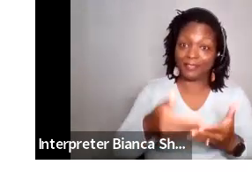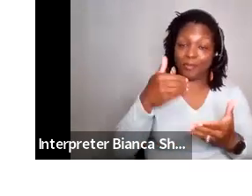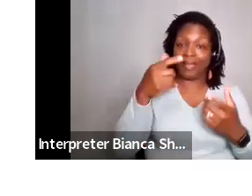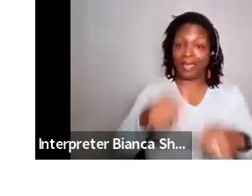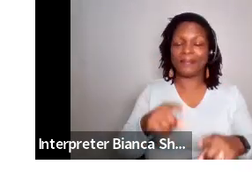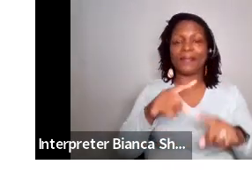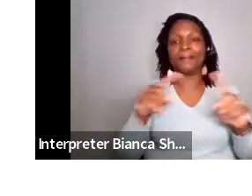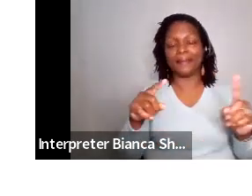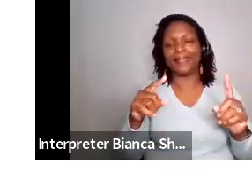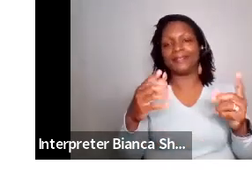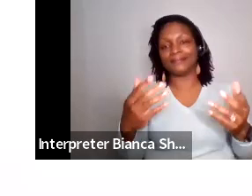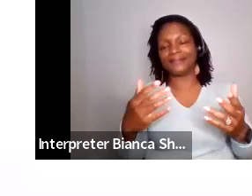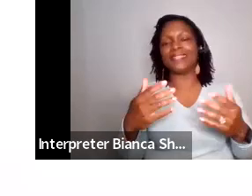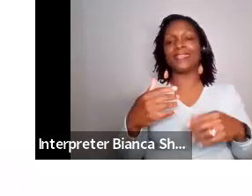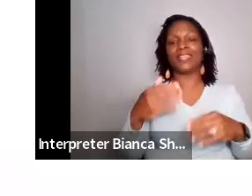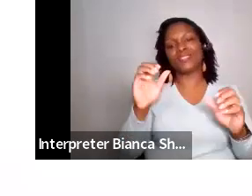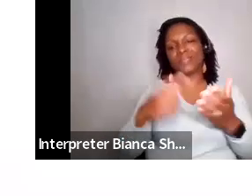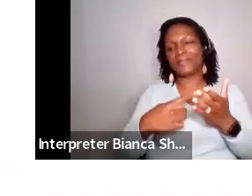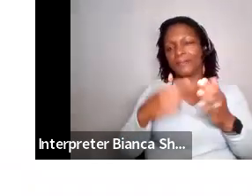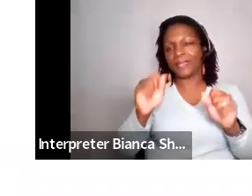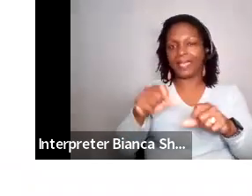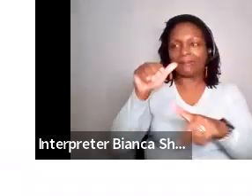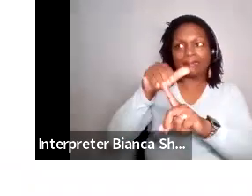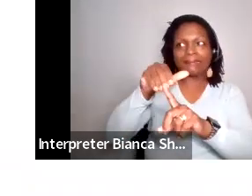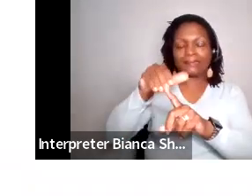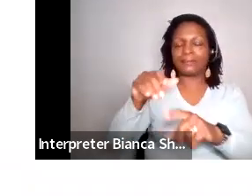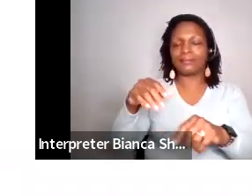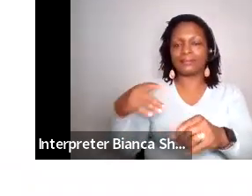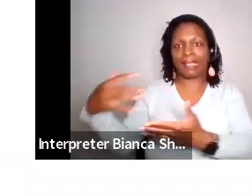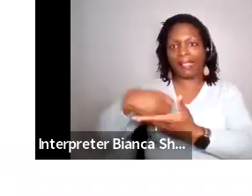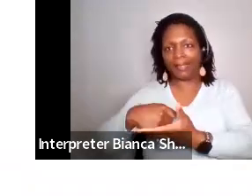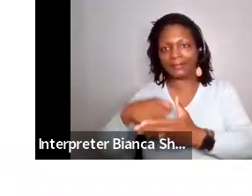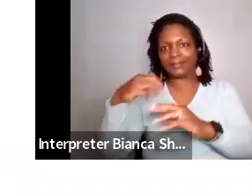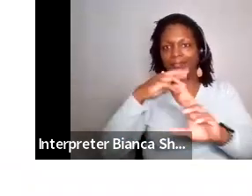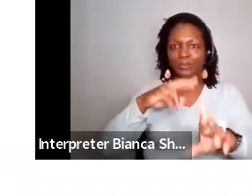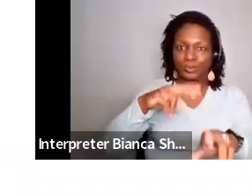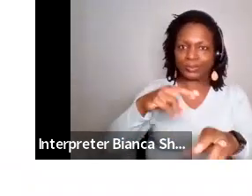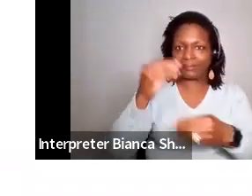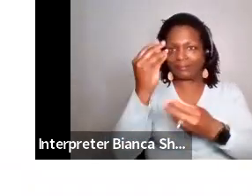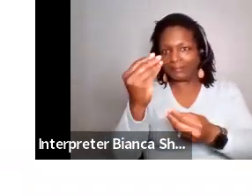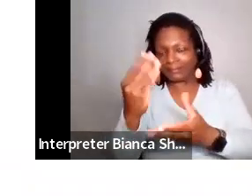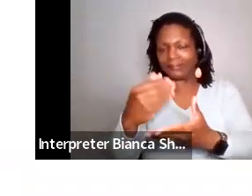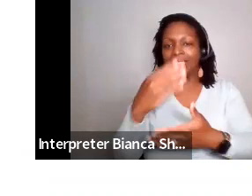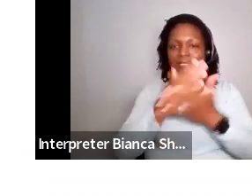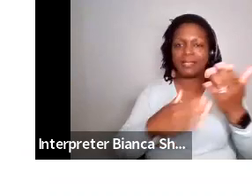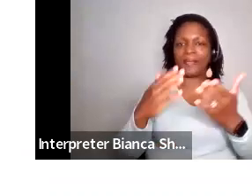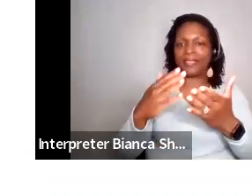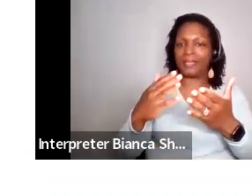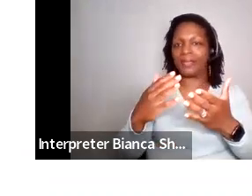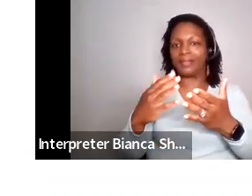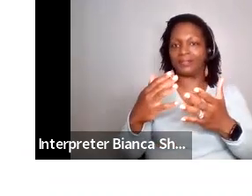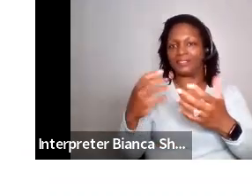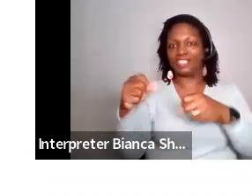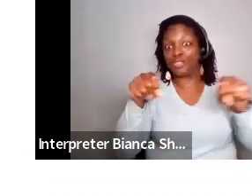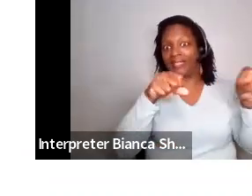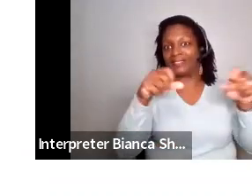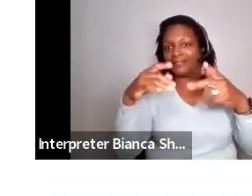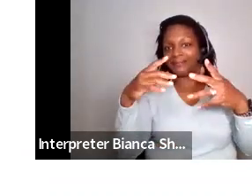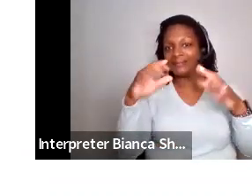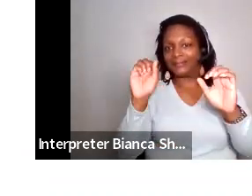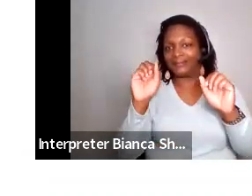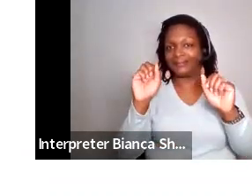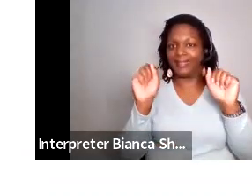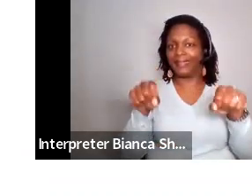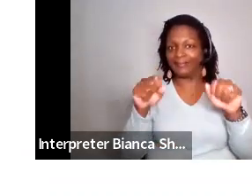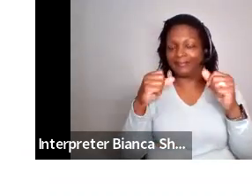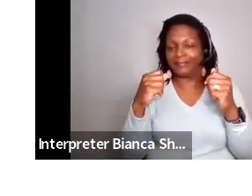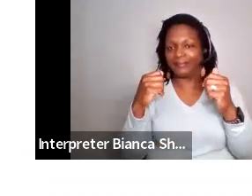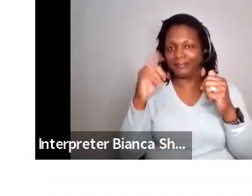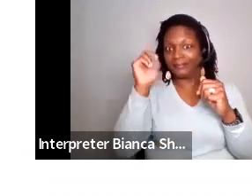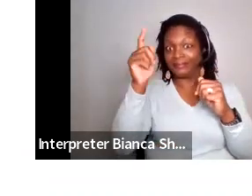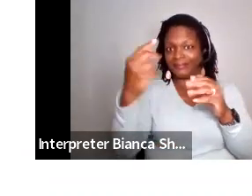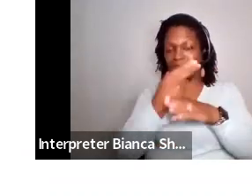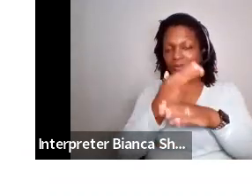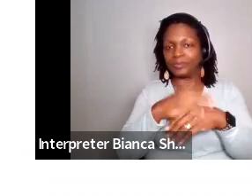We can alert it to things. you should start collecting and report, and and you know some of the strategies that we think we can use down the line.